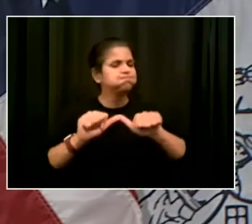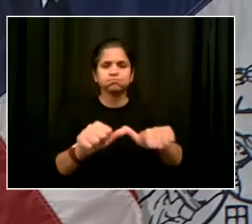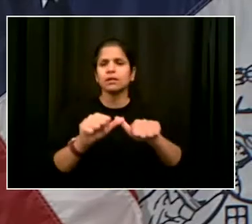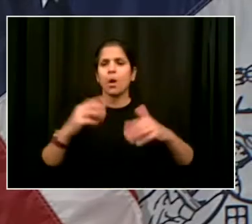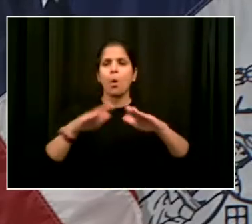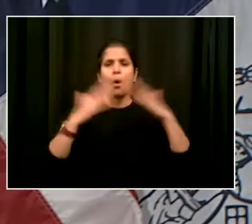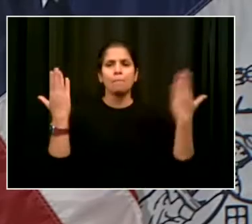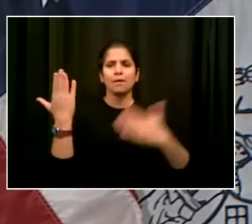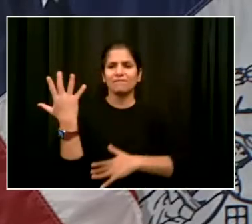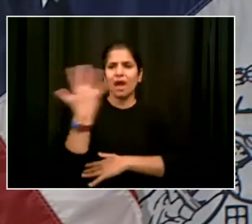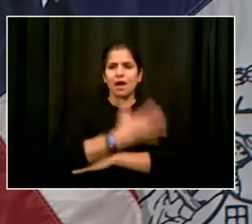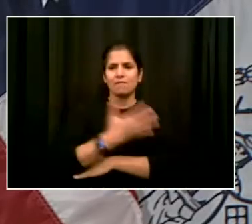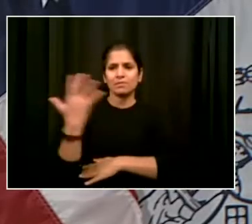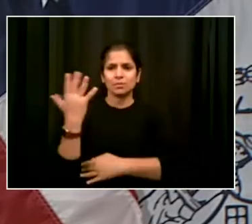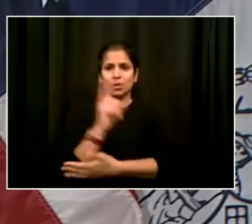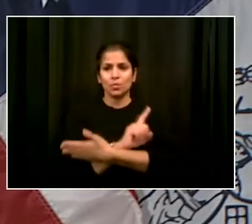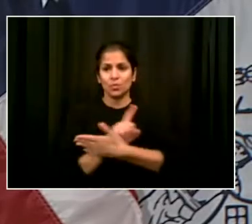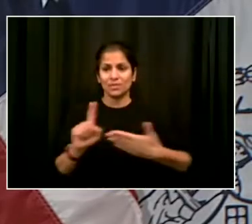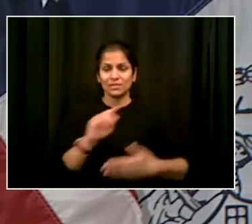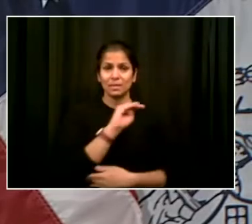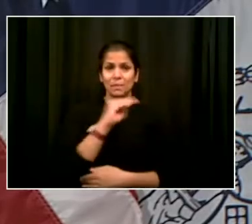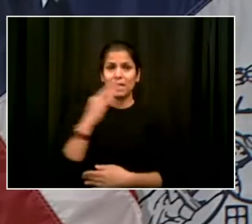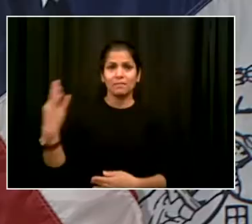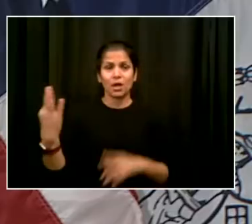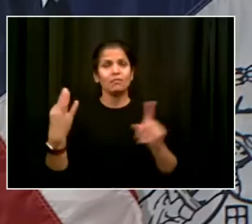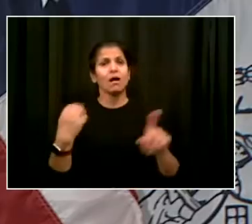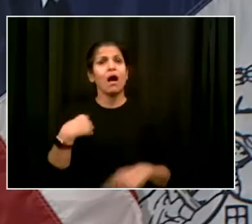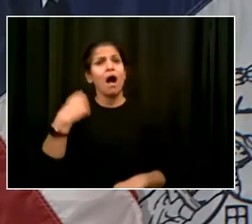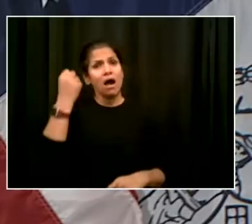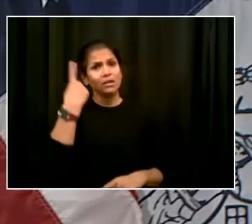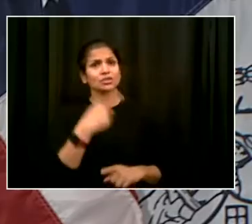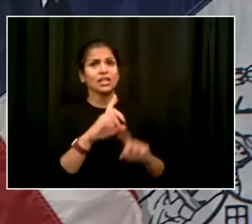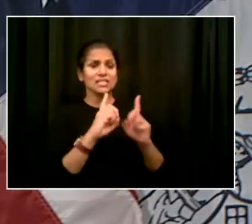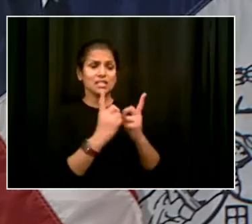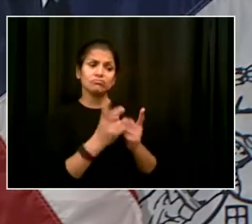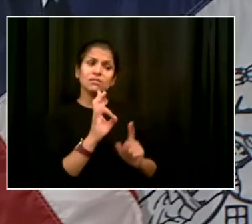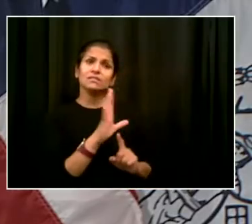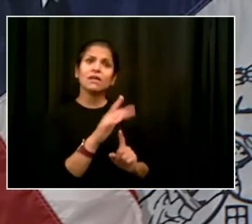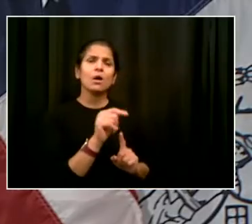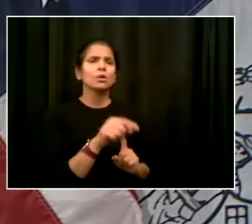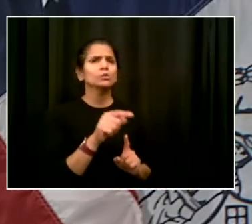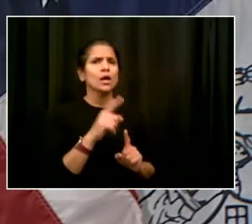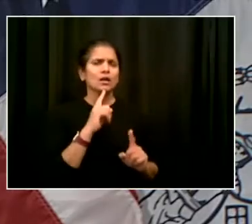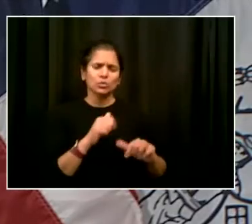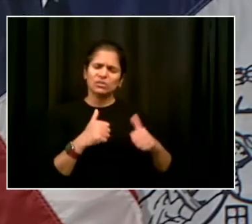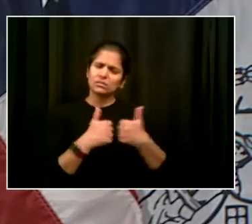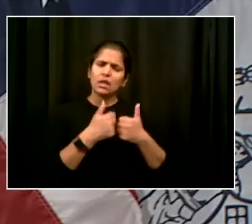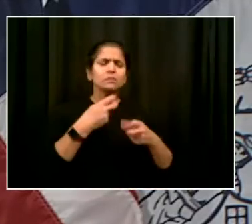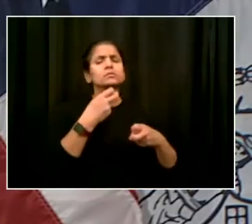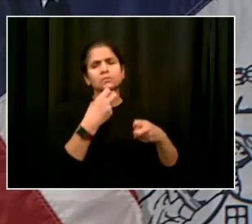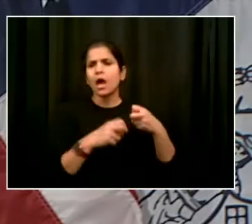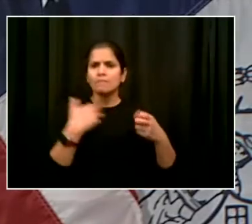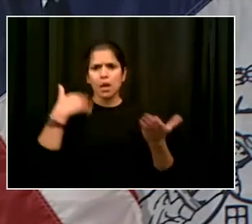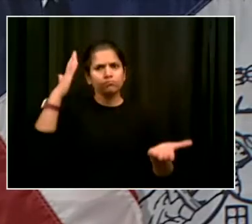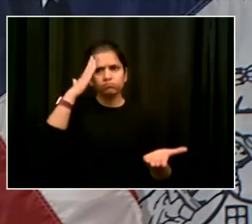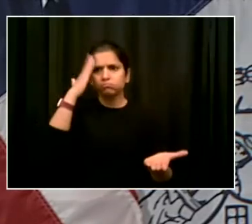WE KNOW WILL WORK.